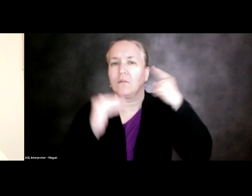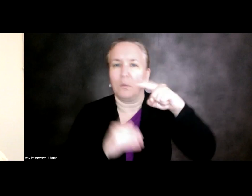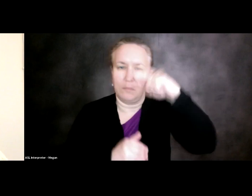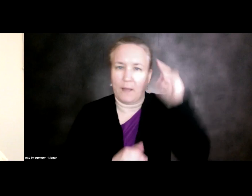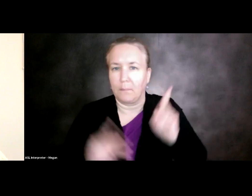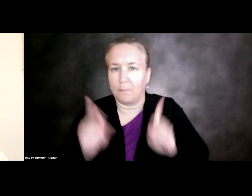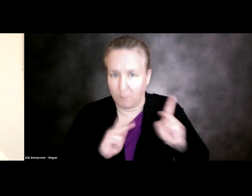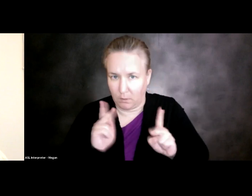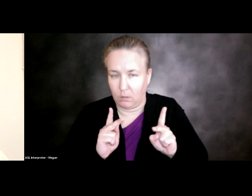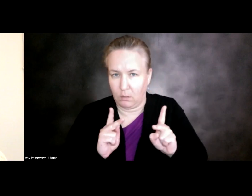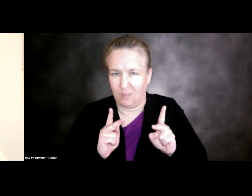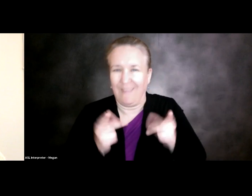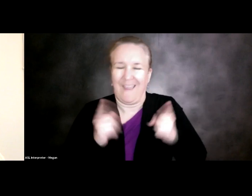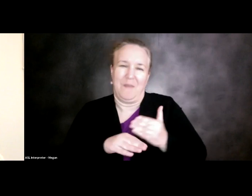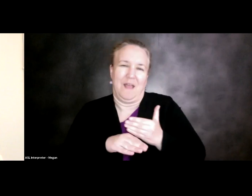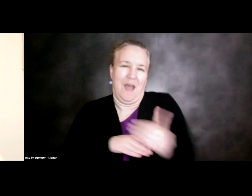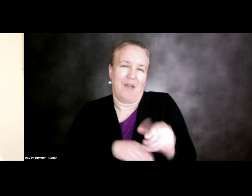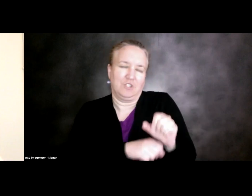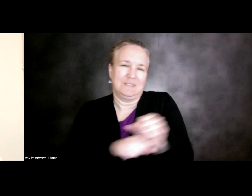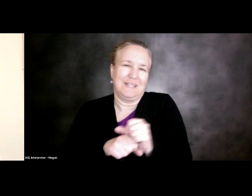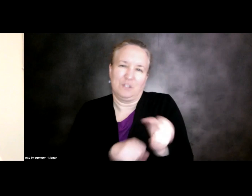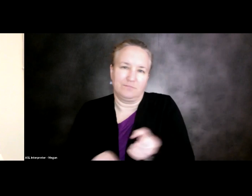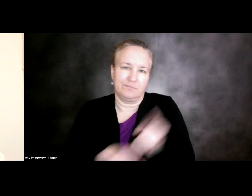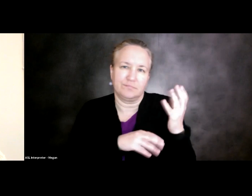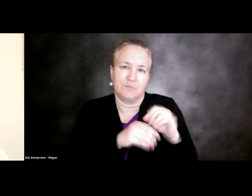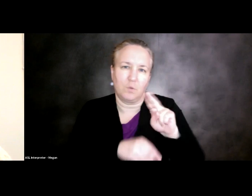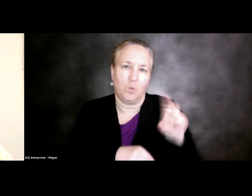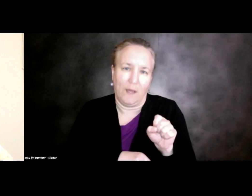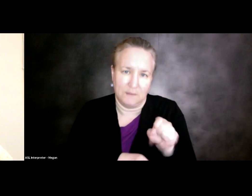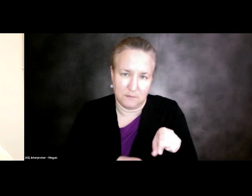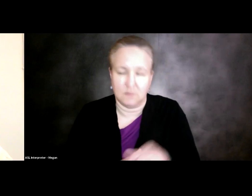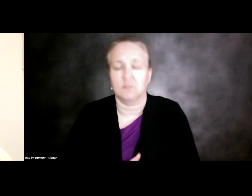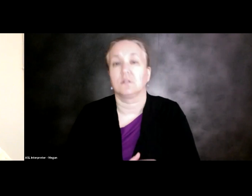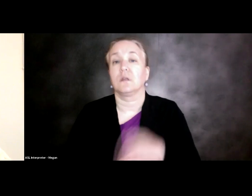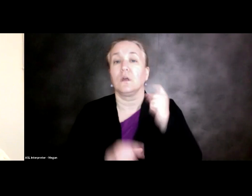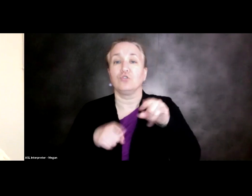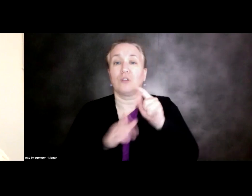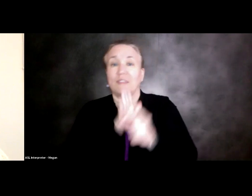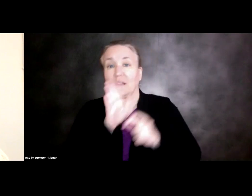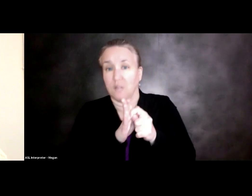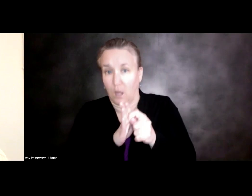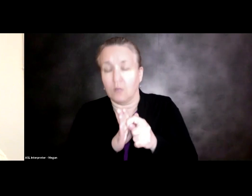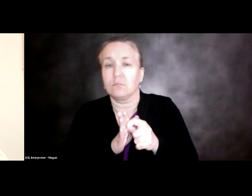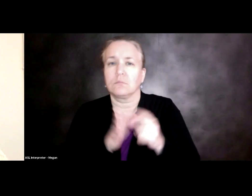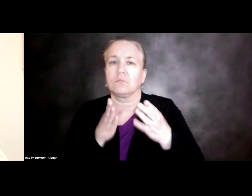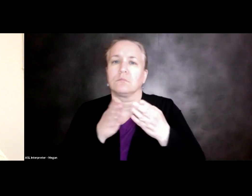came after the abolition of slavery in the US. During this time, the overwhelming experience